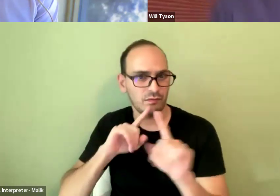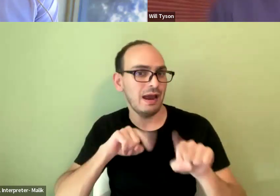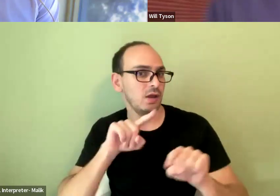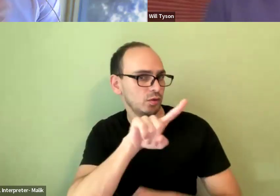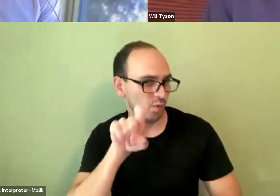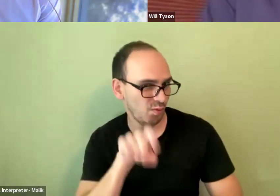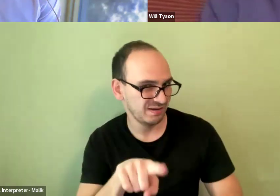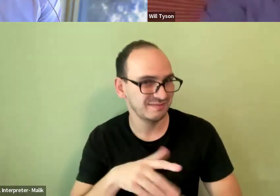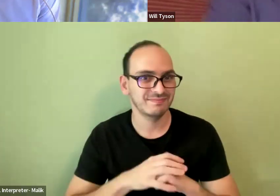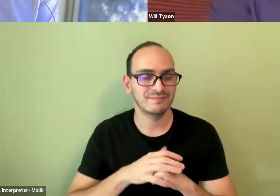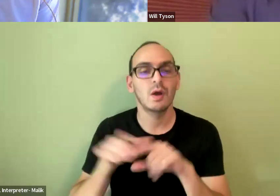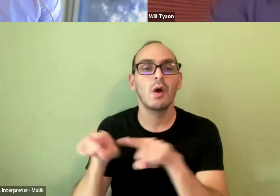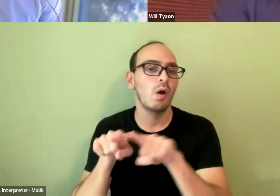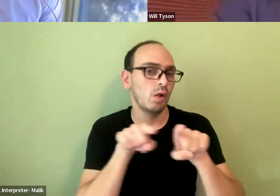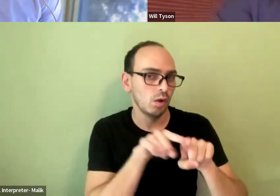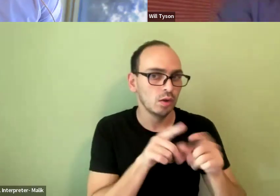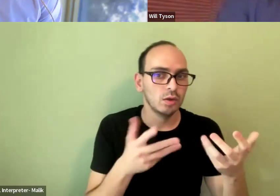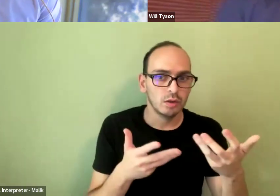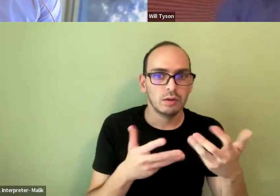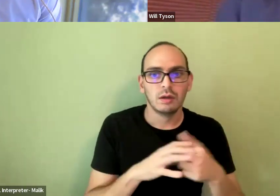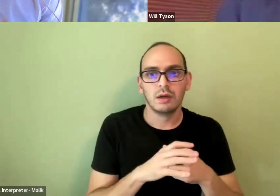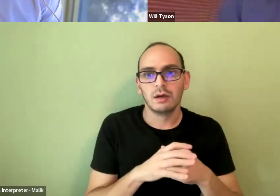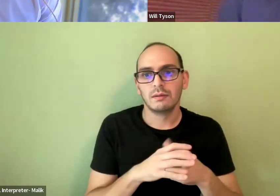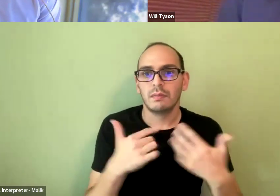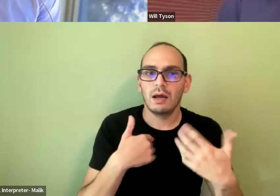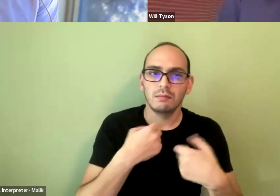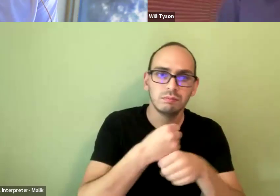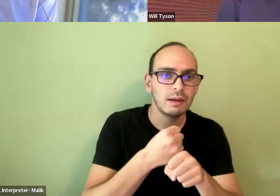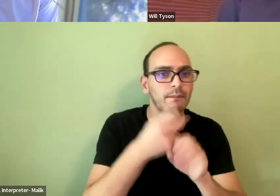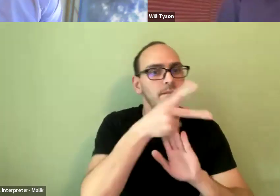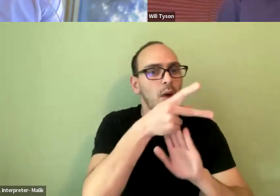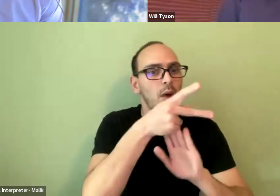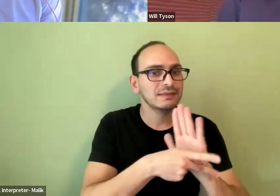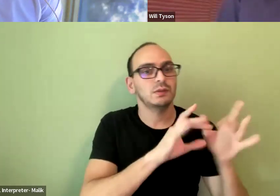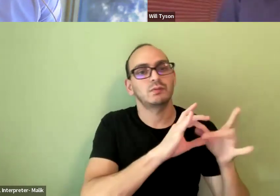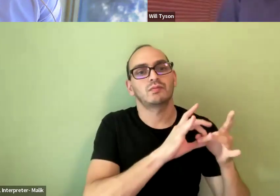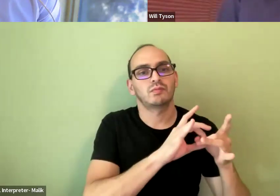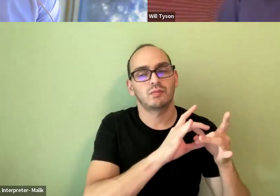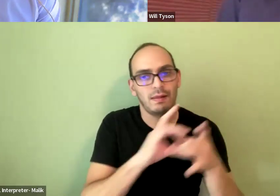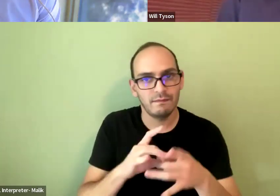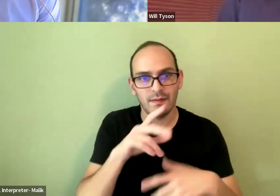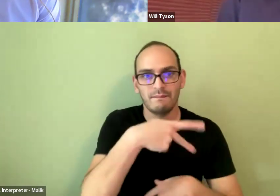Then in addition to producing policy relevant P through 20 W